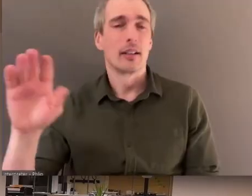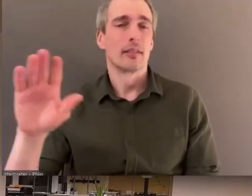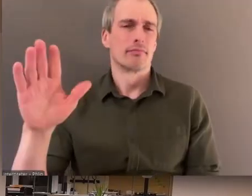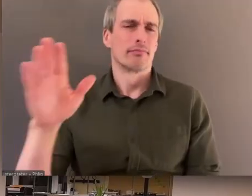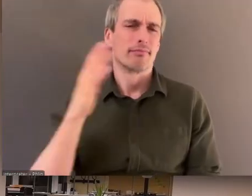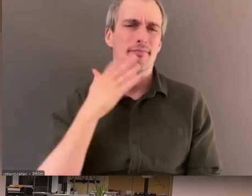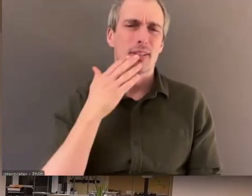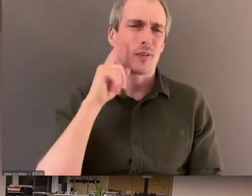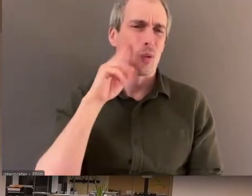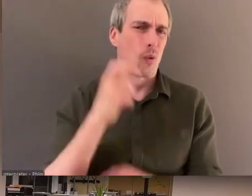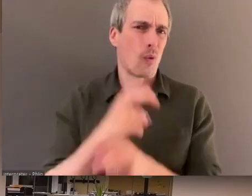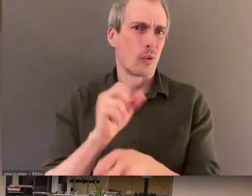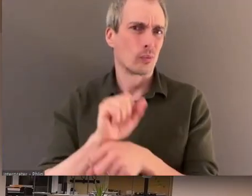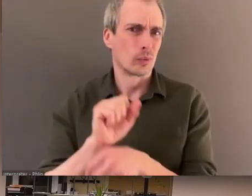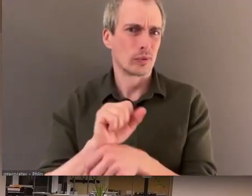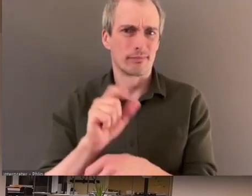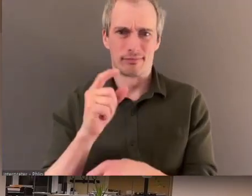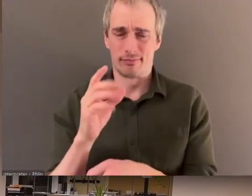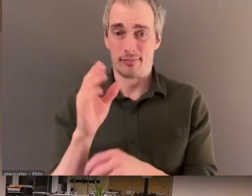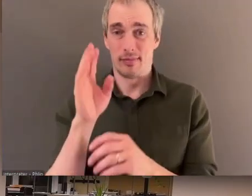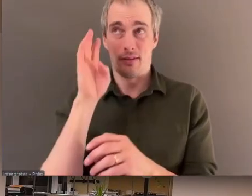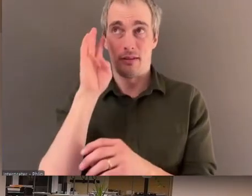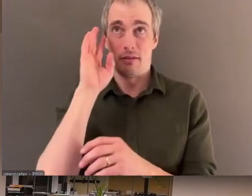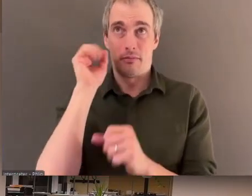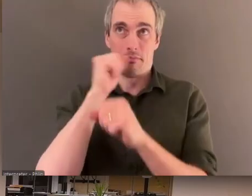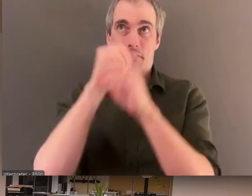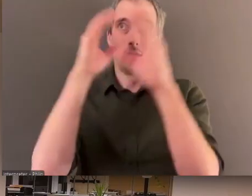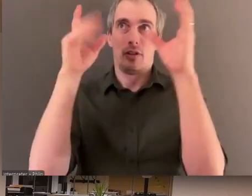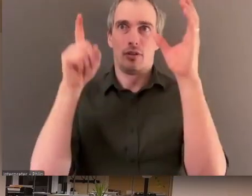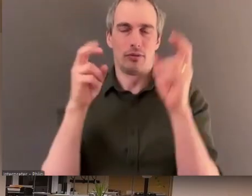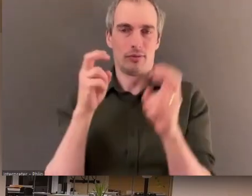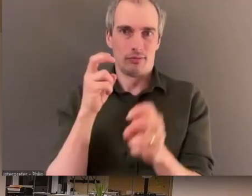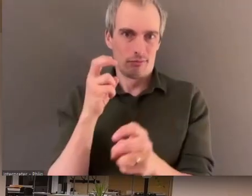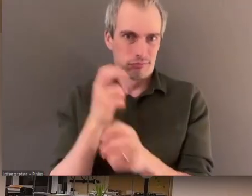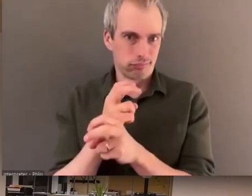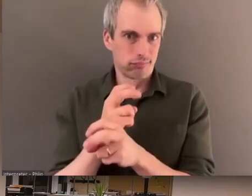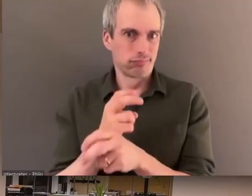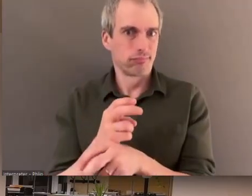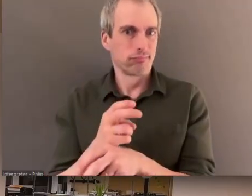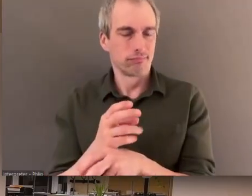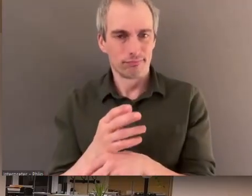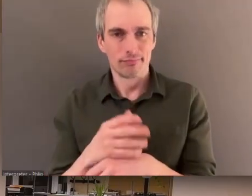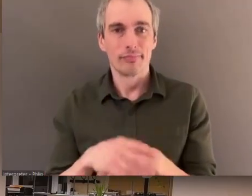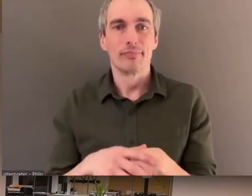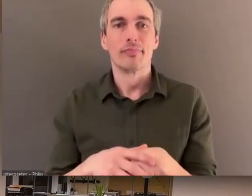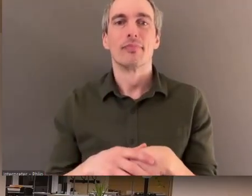So I love the fact that it's apparently an agent-to-agent framework, at least what Gemini and ChatGPT both concluded.